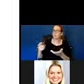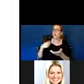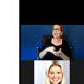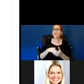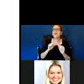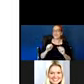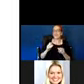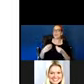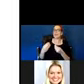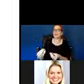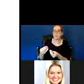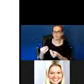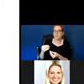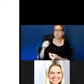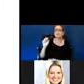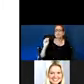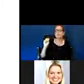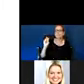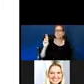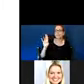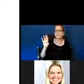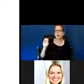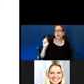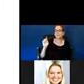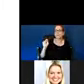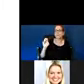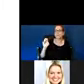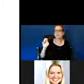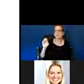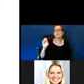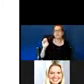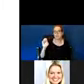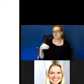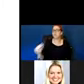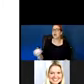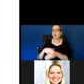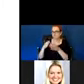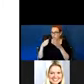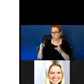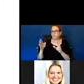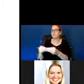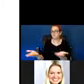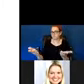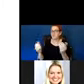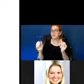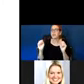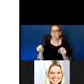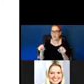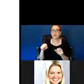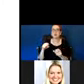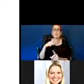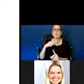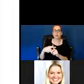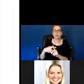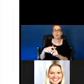on the street and we can also administer long acting injectable medications in the field as well as needed.